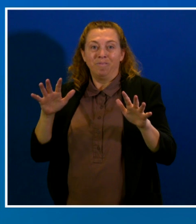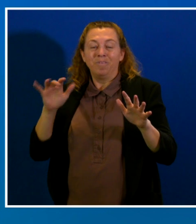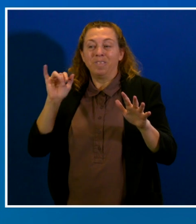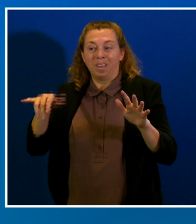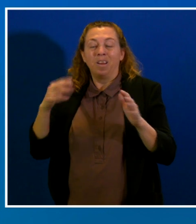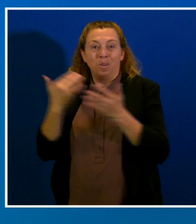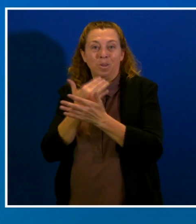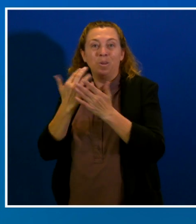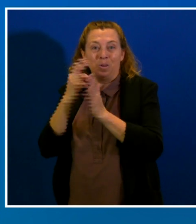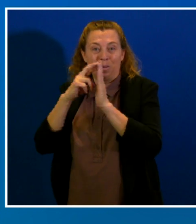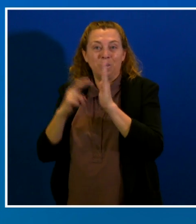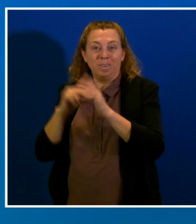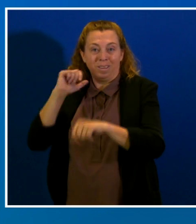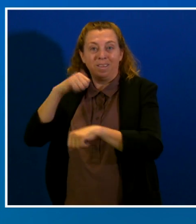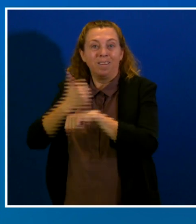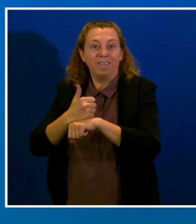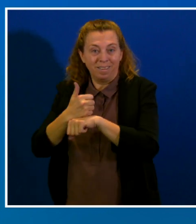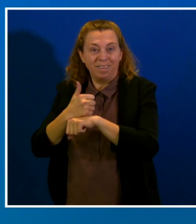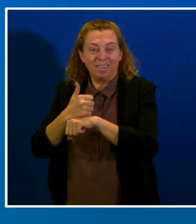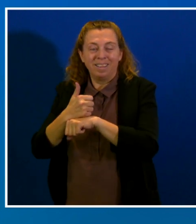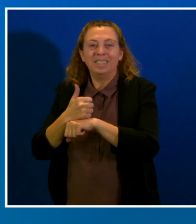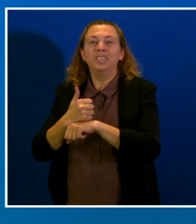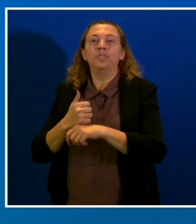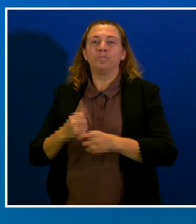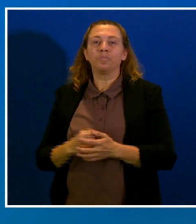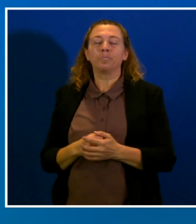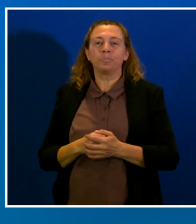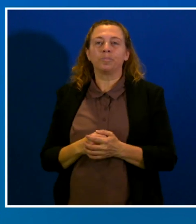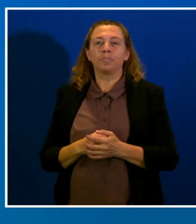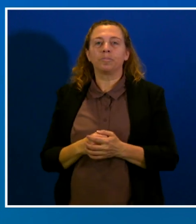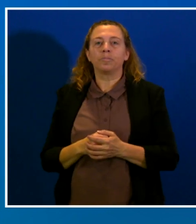Including small outdoor gatherings without the need to